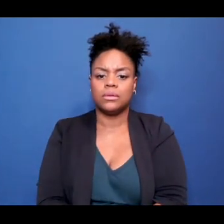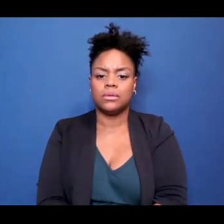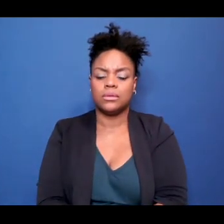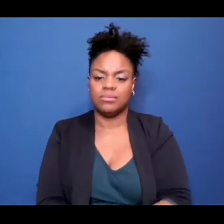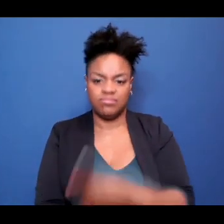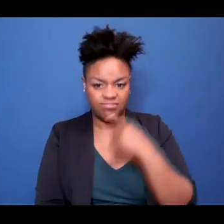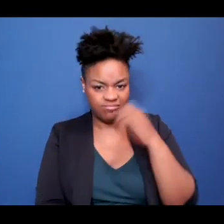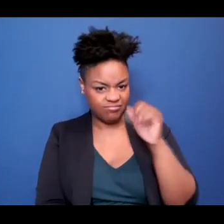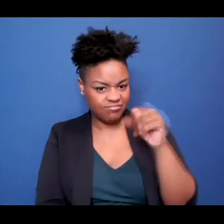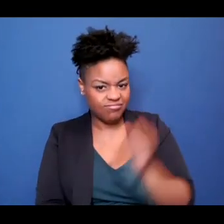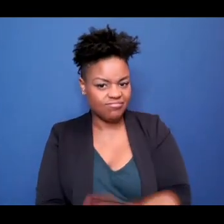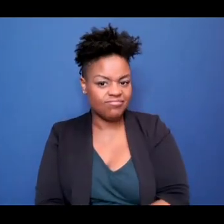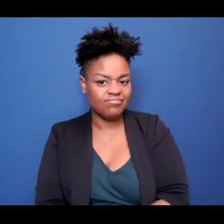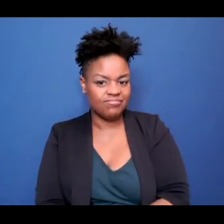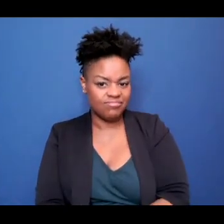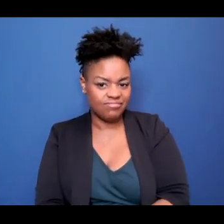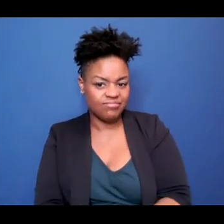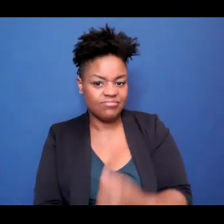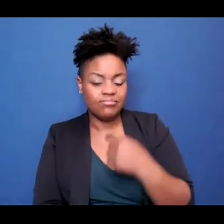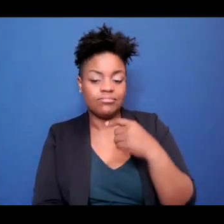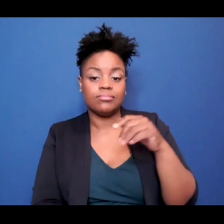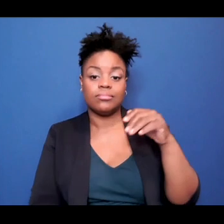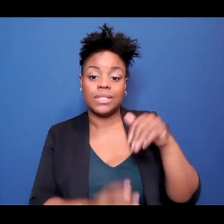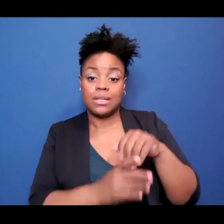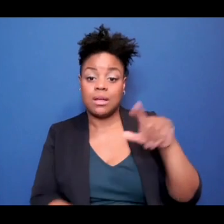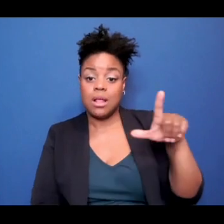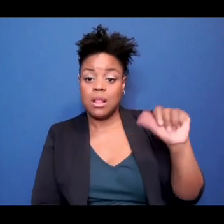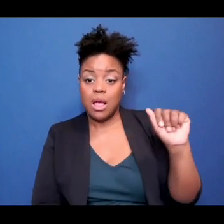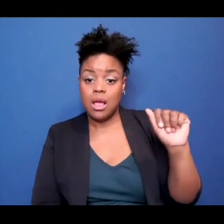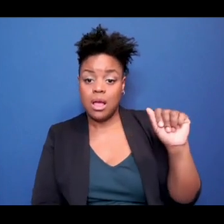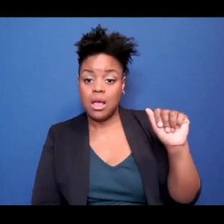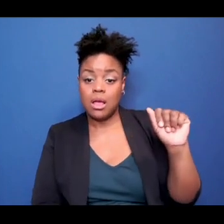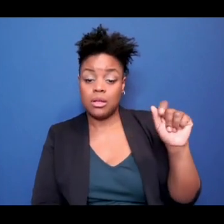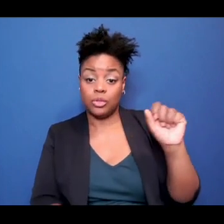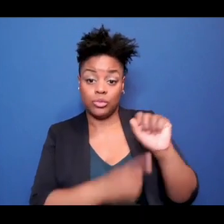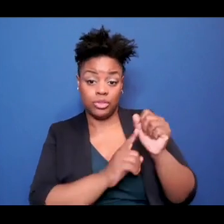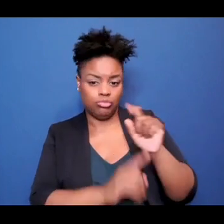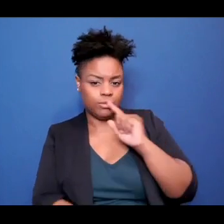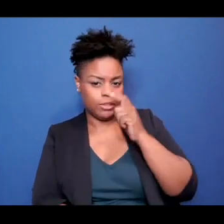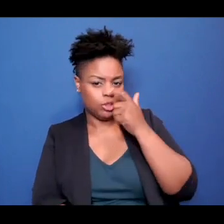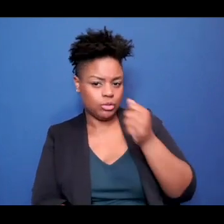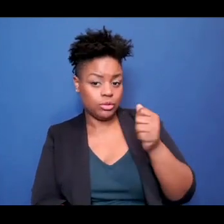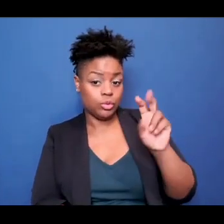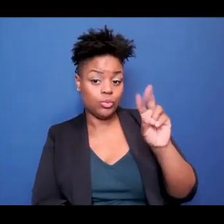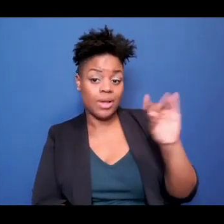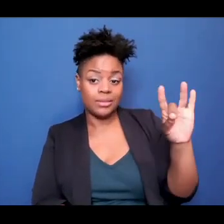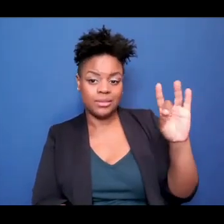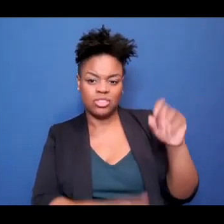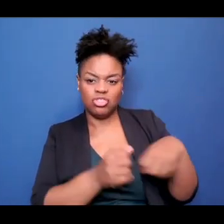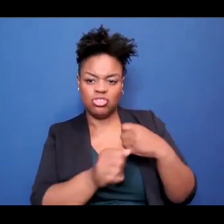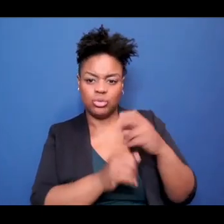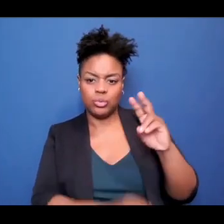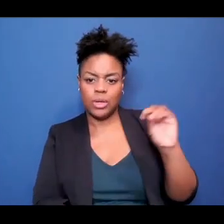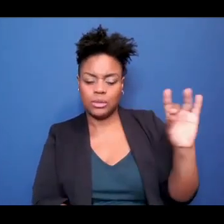TRY TO STEM THE TIDE? Naa Oyo A. Kwate: YEAH, SO THE LOS ANGELES CASE IS REALLY INTERESTING.